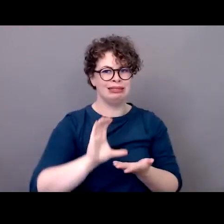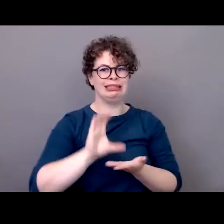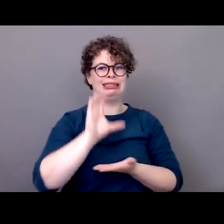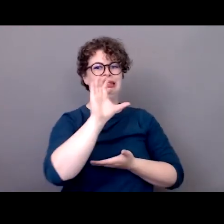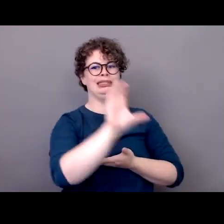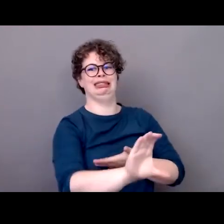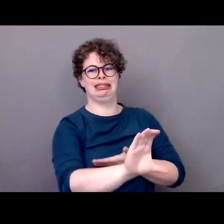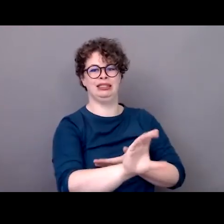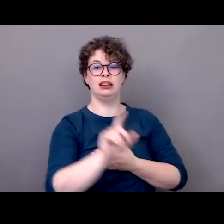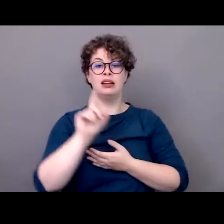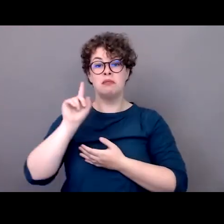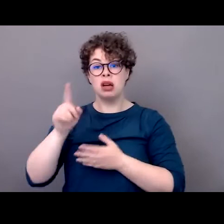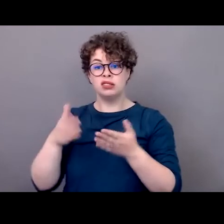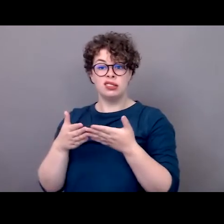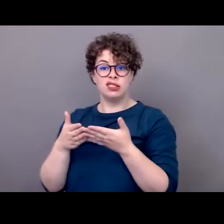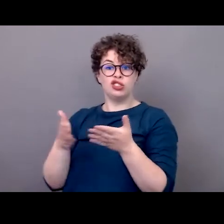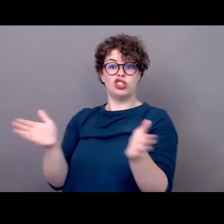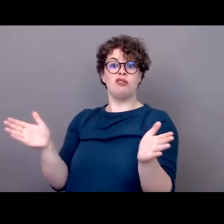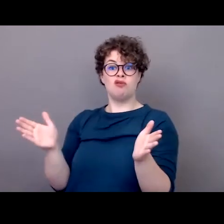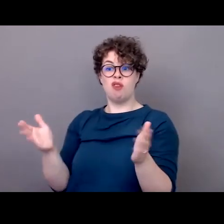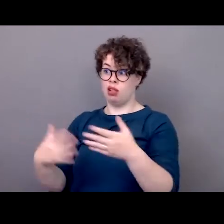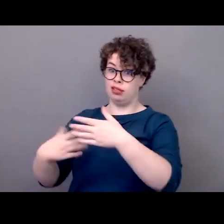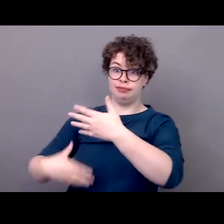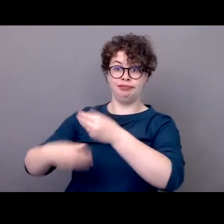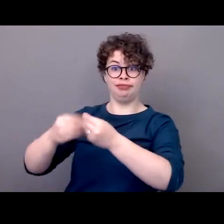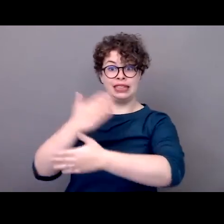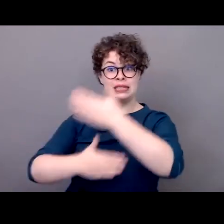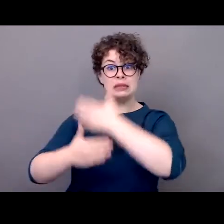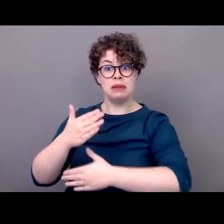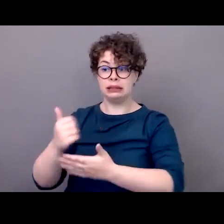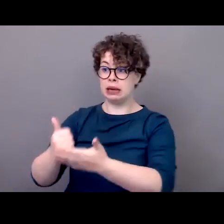of the data. So that we're collecting data that helps us in planning, implementation,